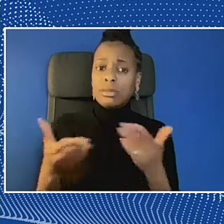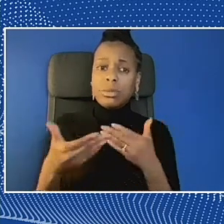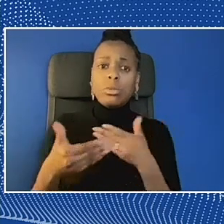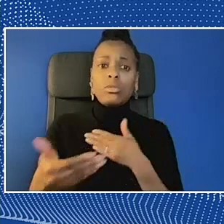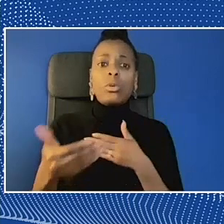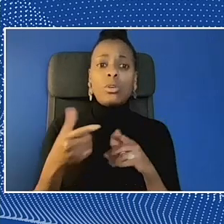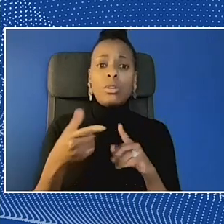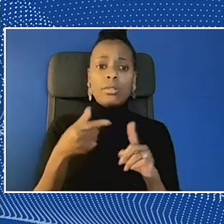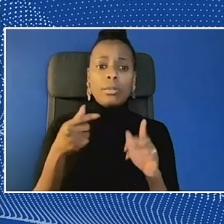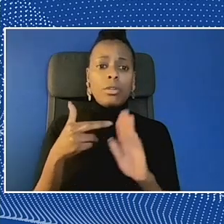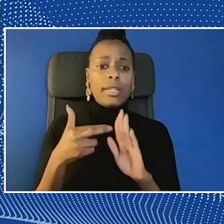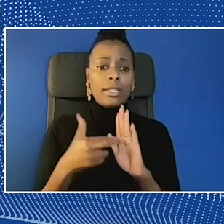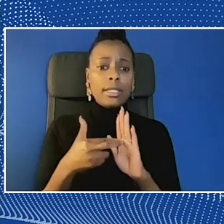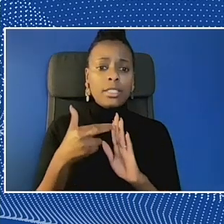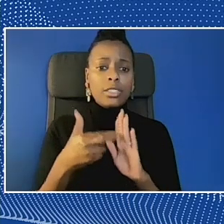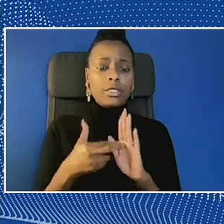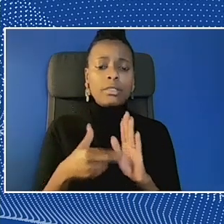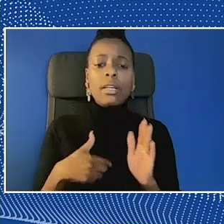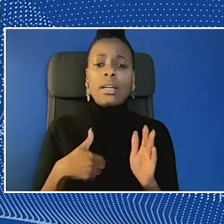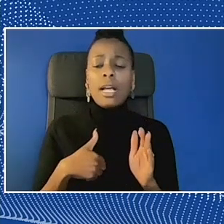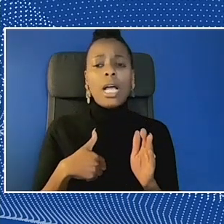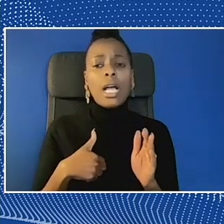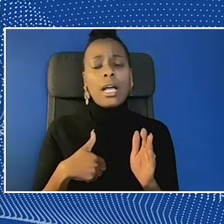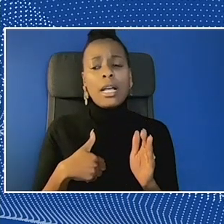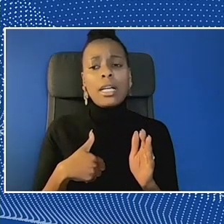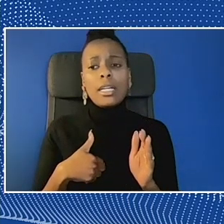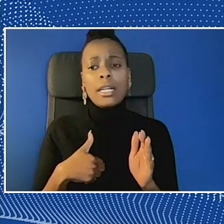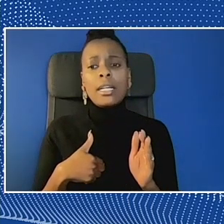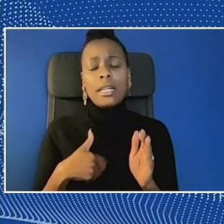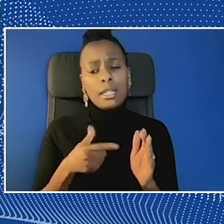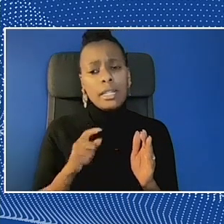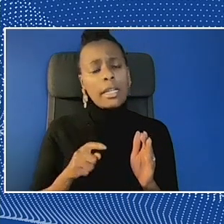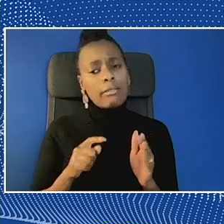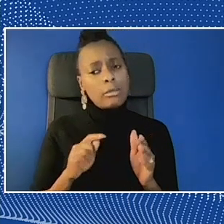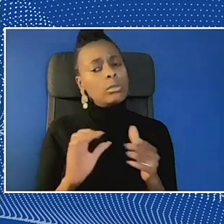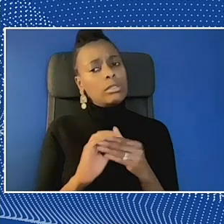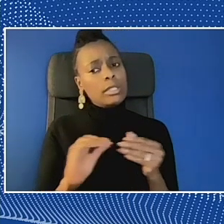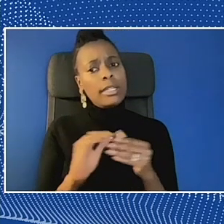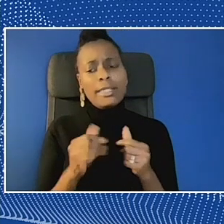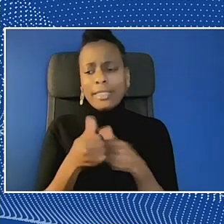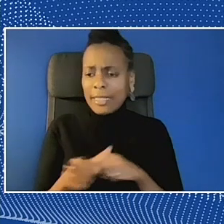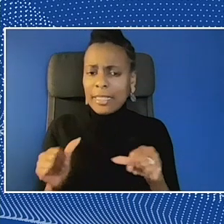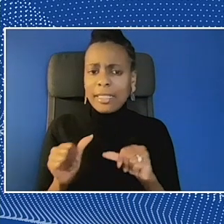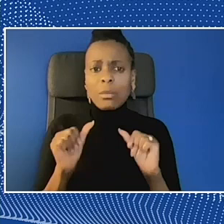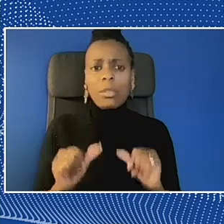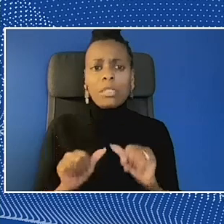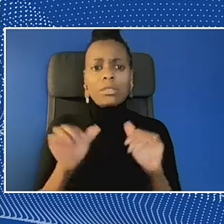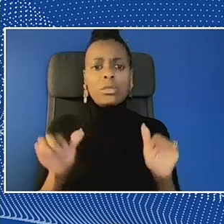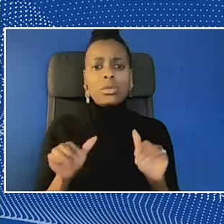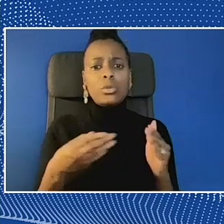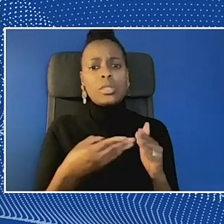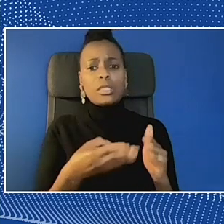can't- I really would be remiss if I didn't say, like, anything we can do to expand and improve those efforts would be